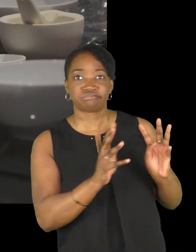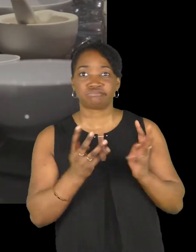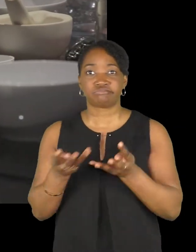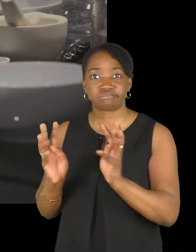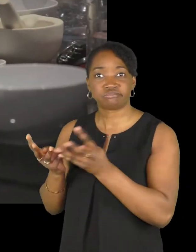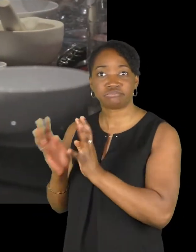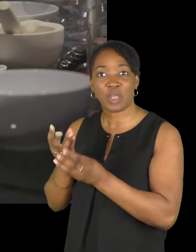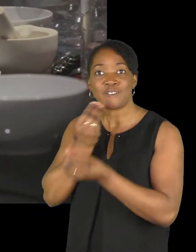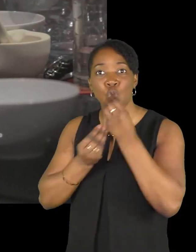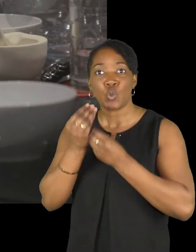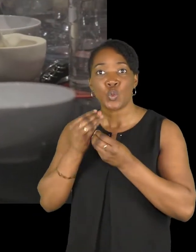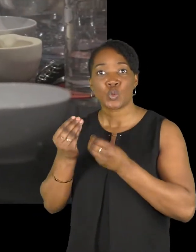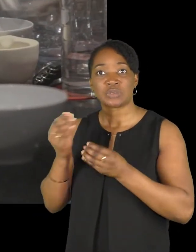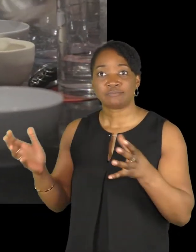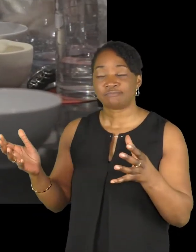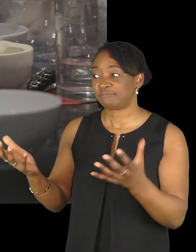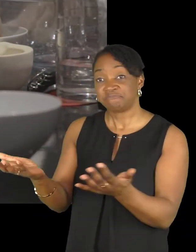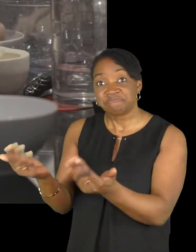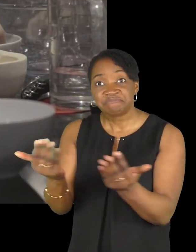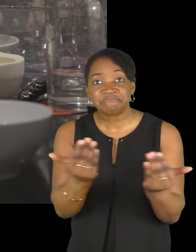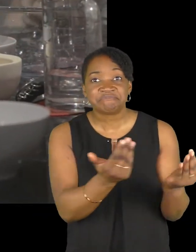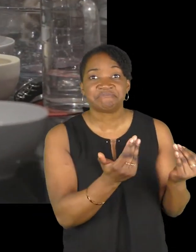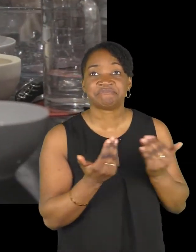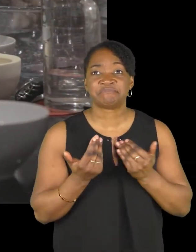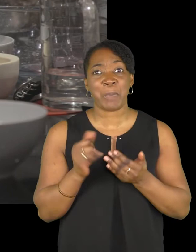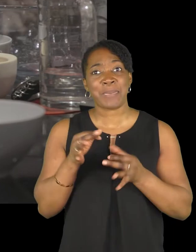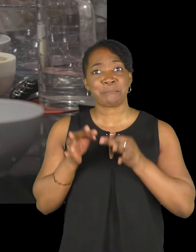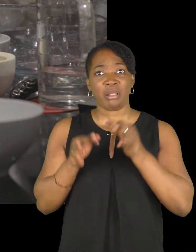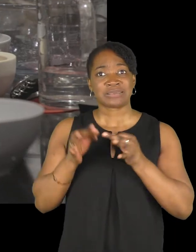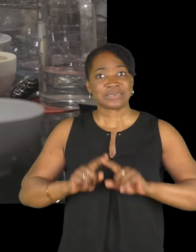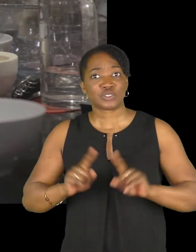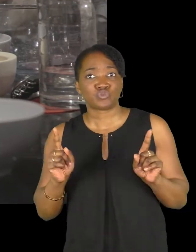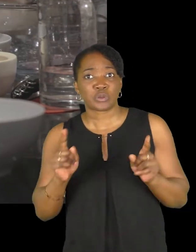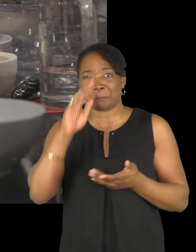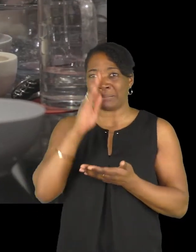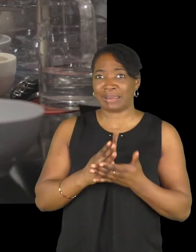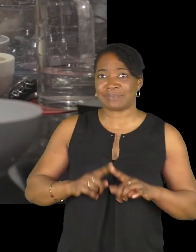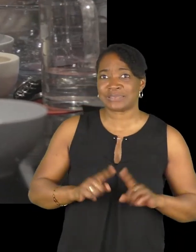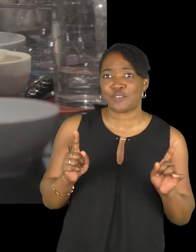food and food bringing people together, even if we had different political beliefs, perspectives,